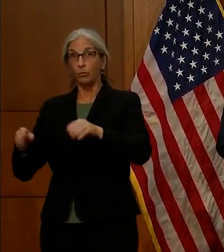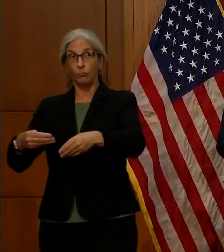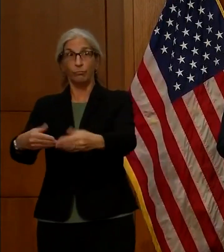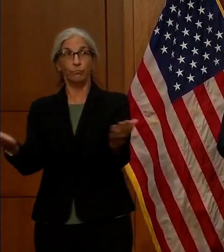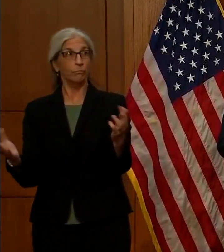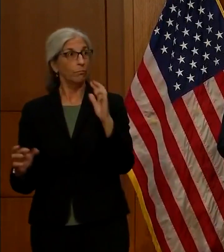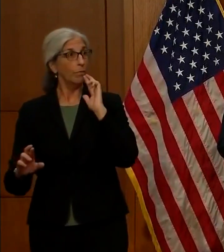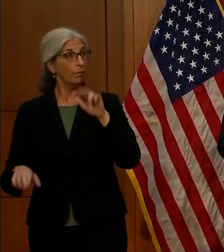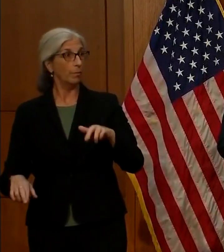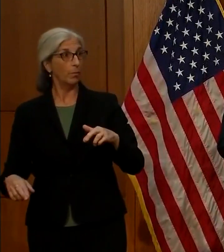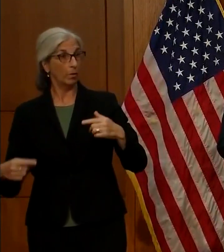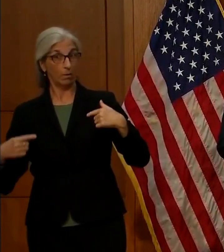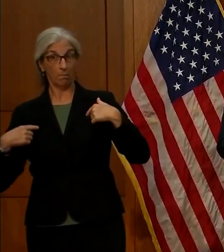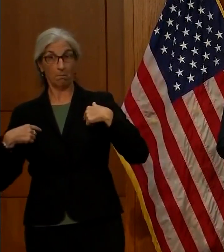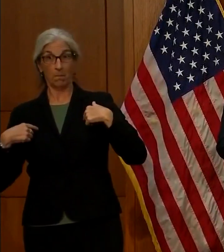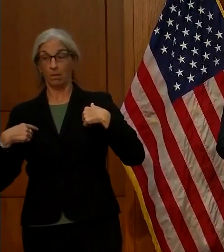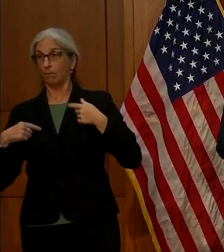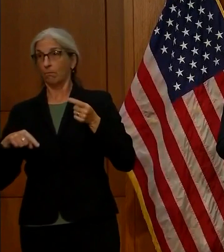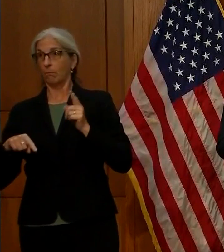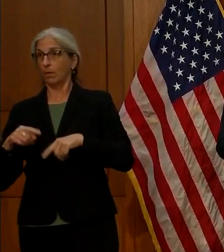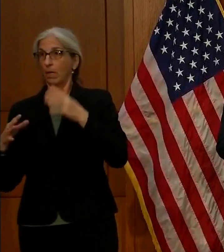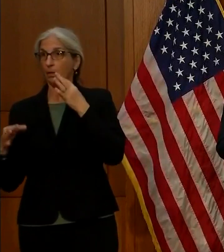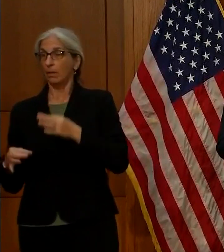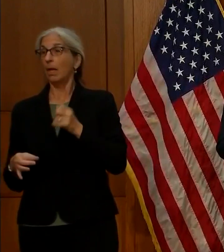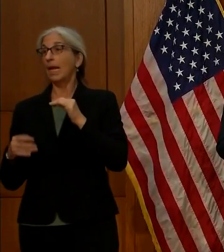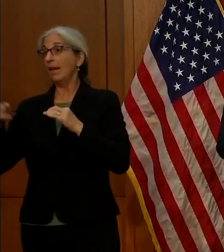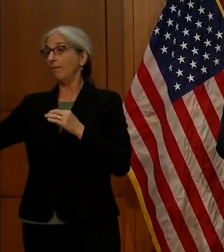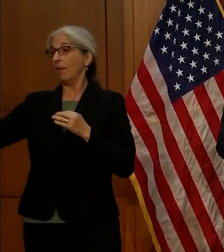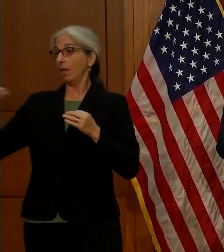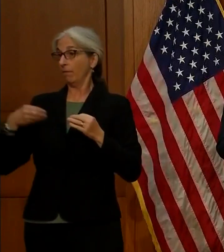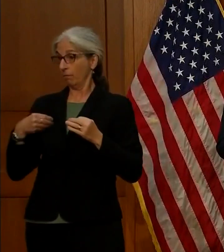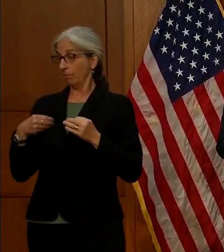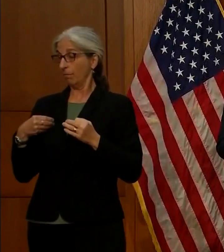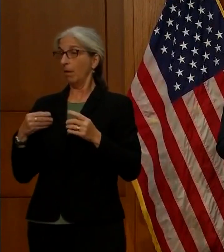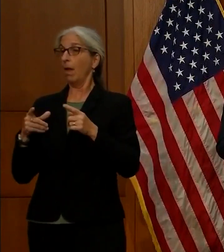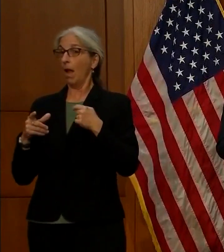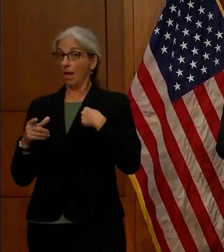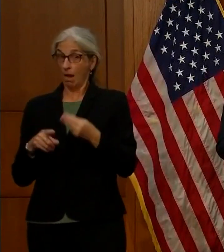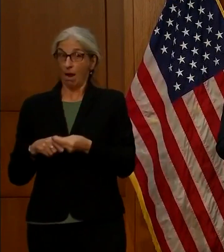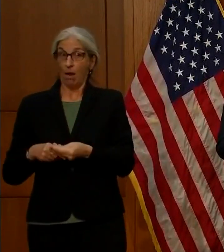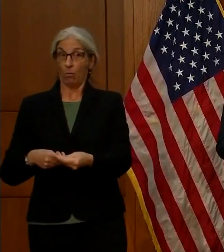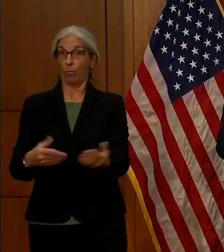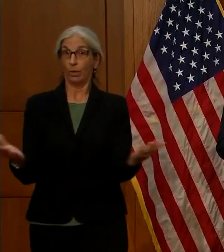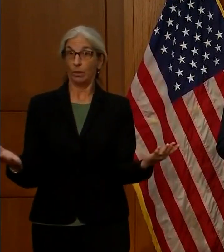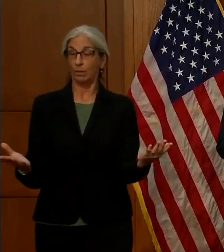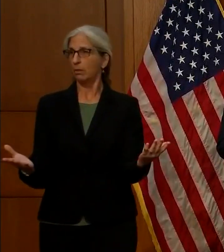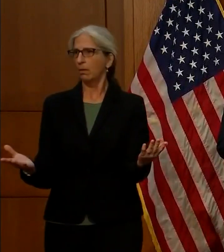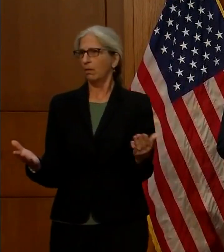SIG. TO PROVIDE THAT REPORT. AND NOT OURS I MEAN IF THEY